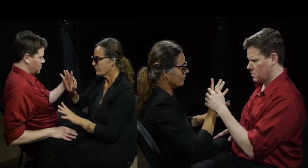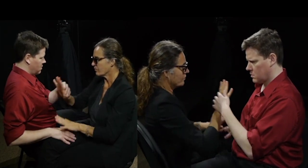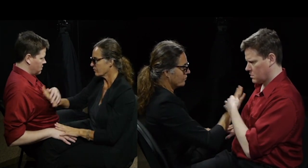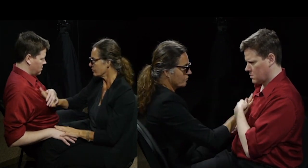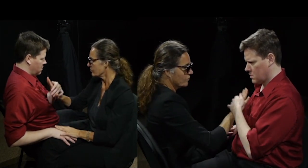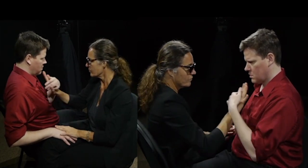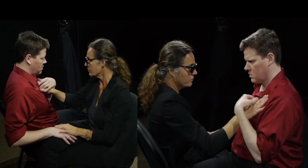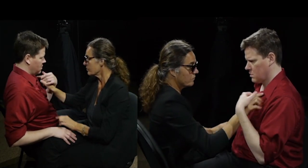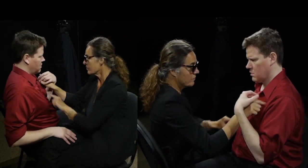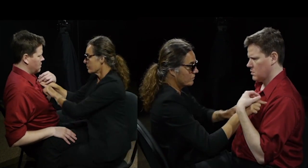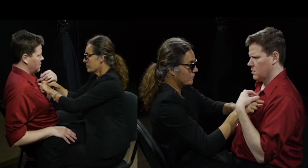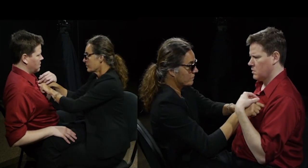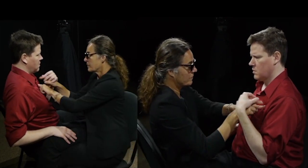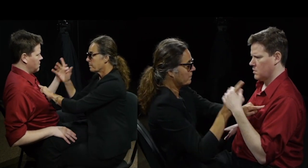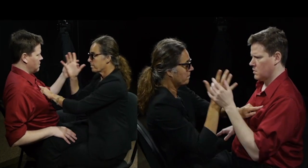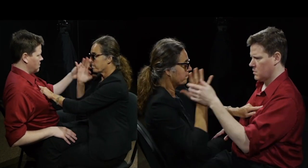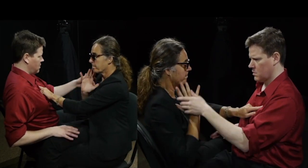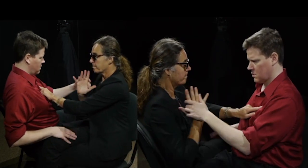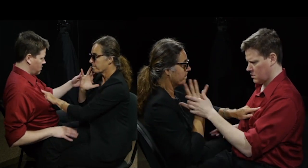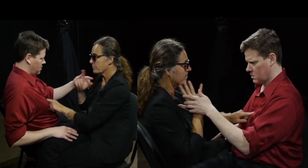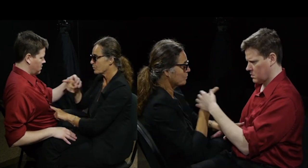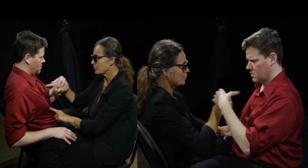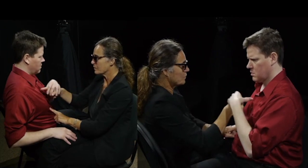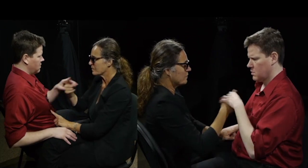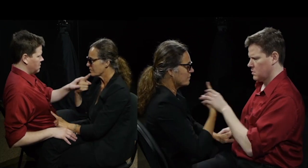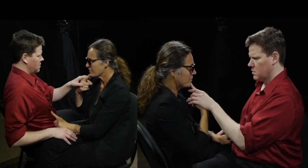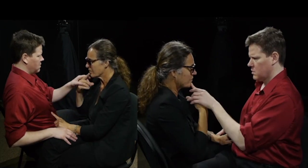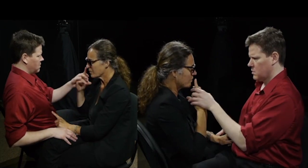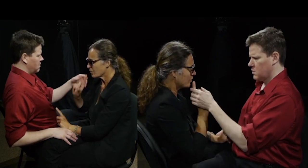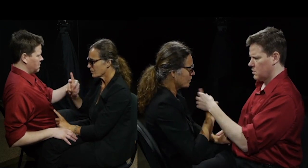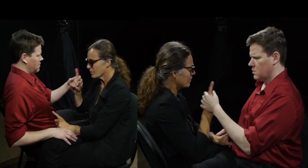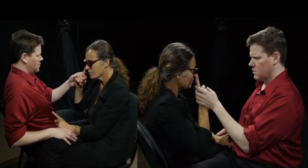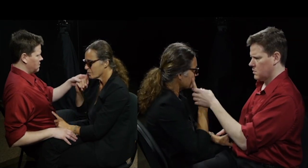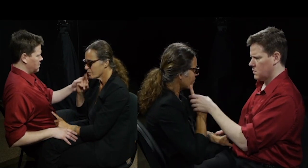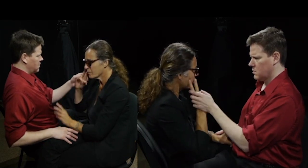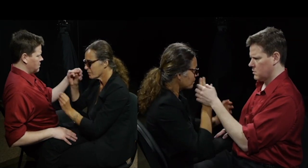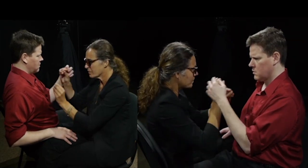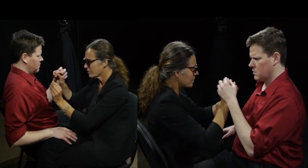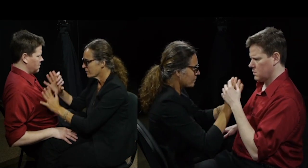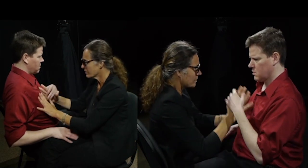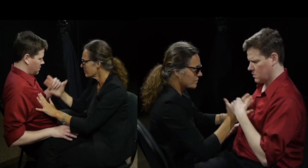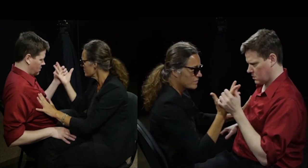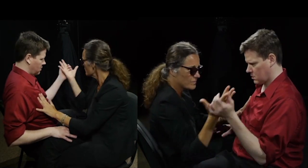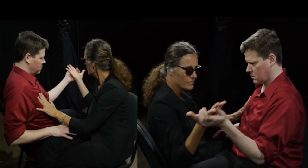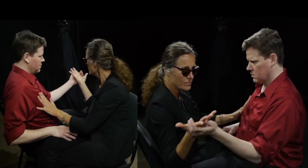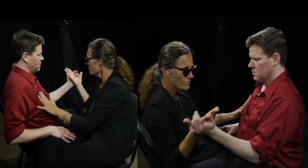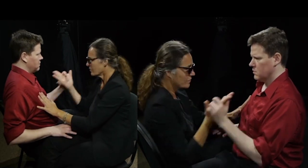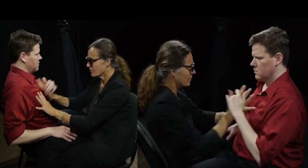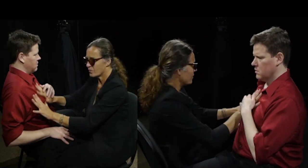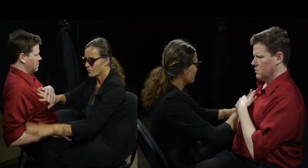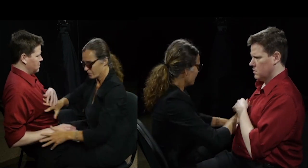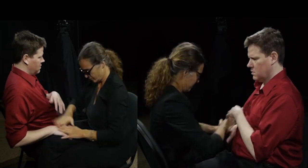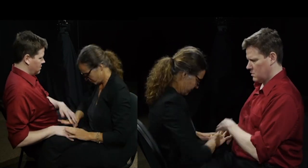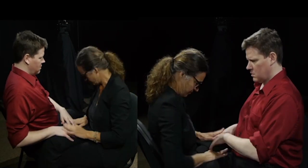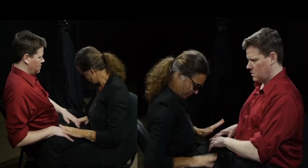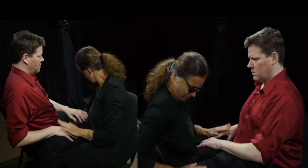They think that we require all of these "accommodations." What they don't realize is that in autonomous,